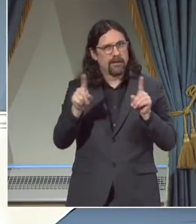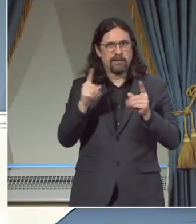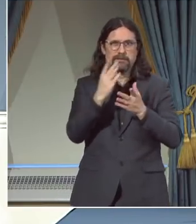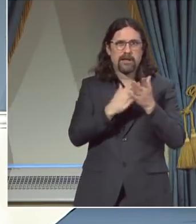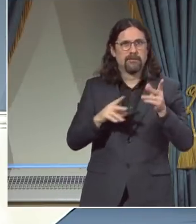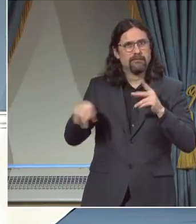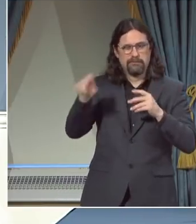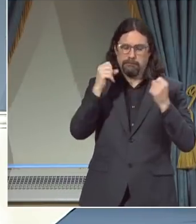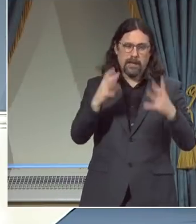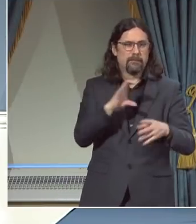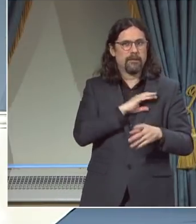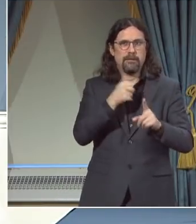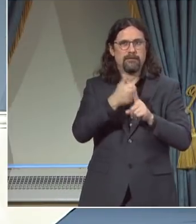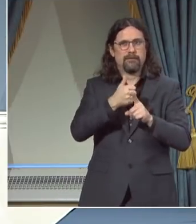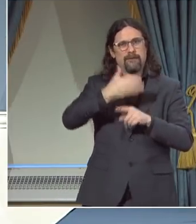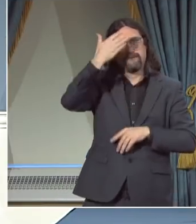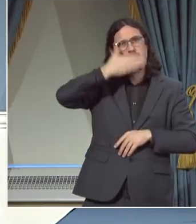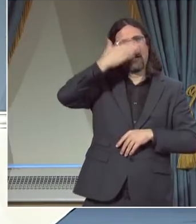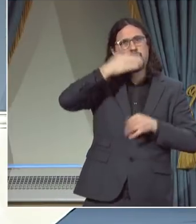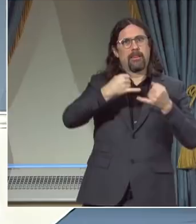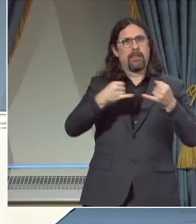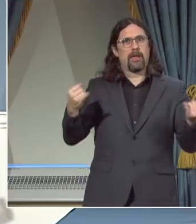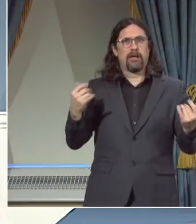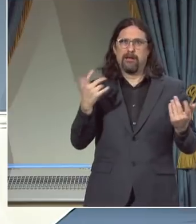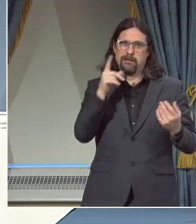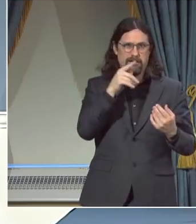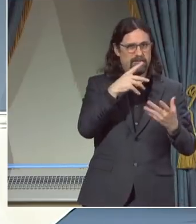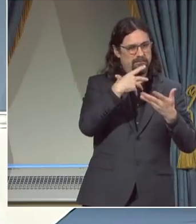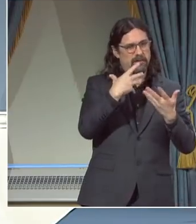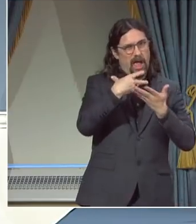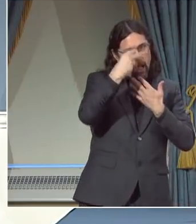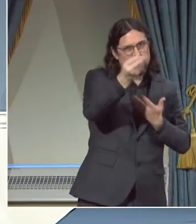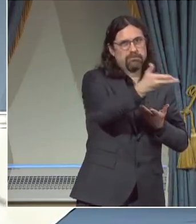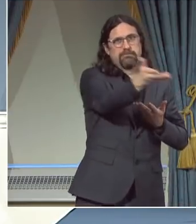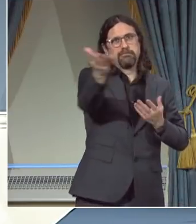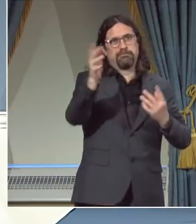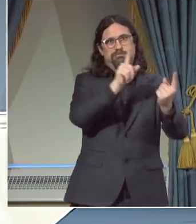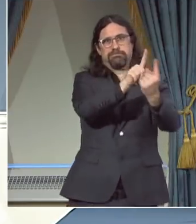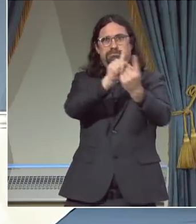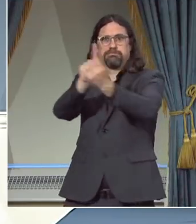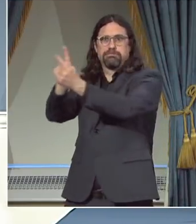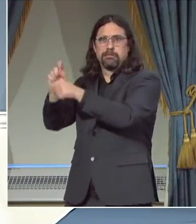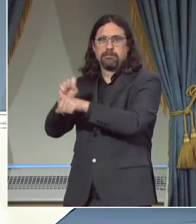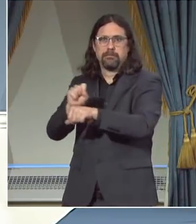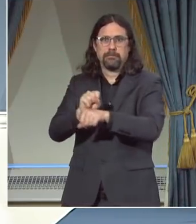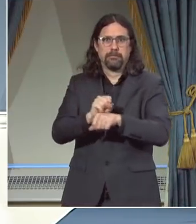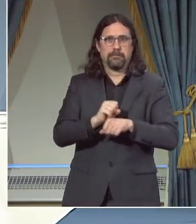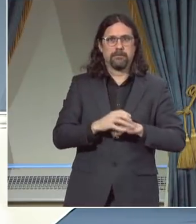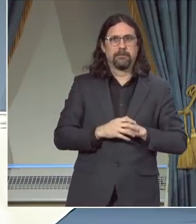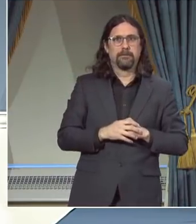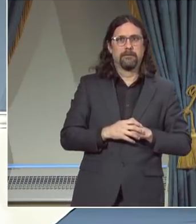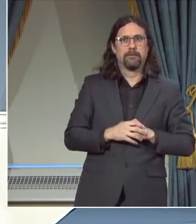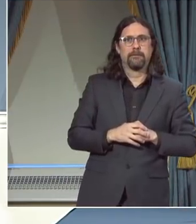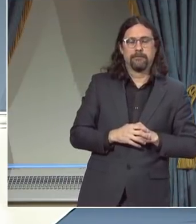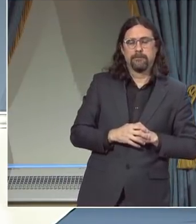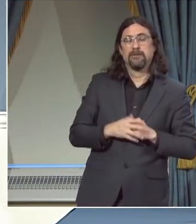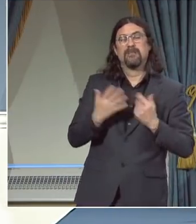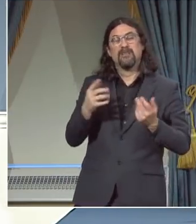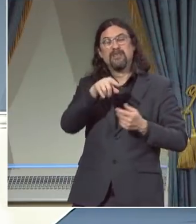COMMANDERS IN TERMS OF ACCOMMODATING PEOPLE. PARTICULARLY